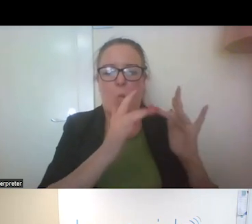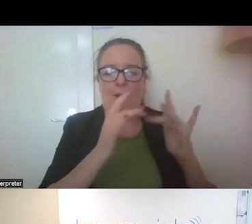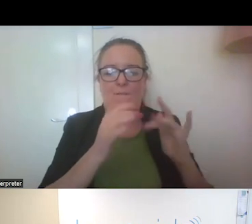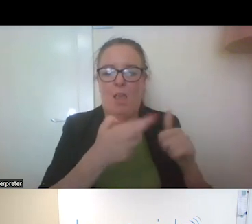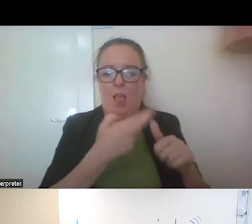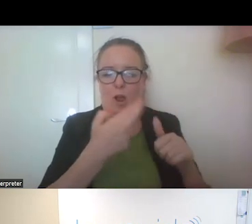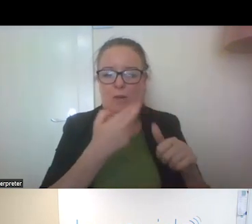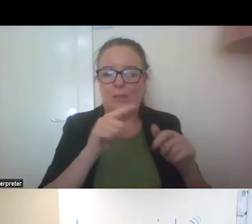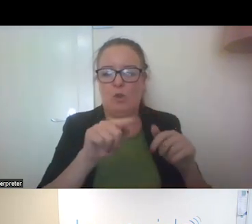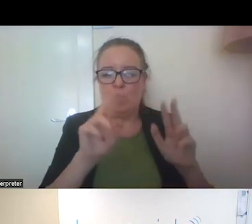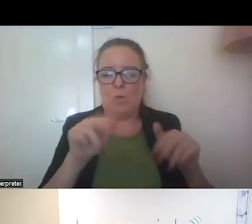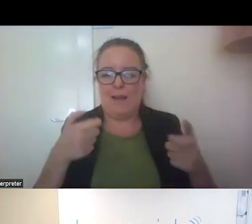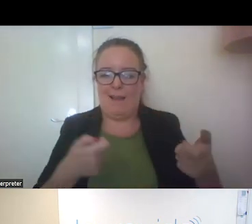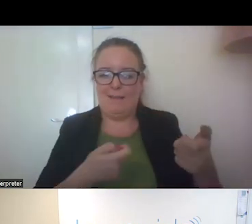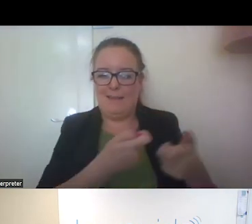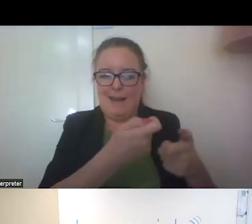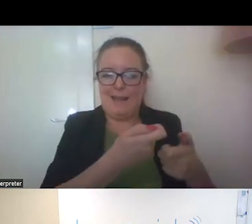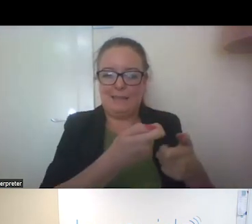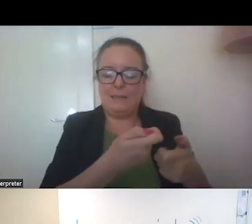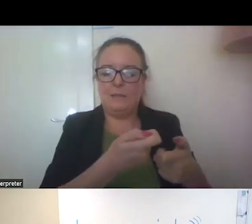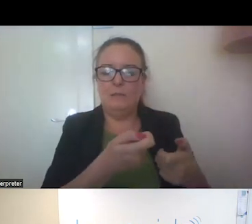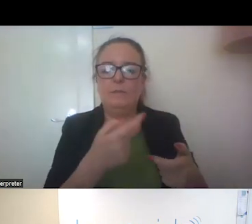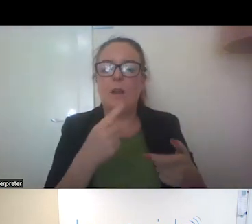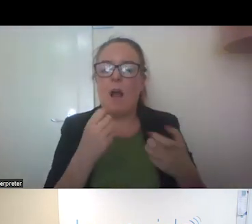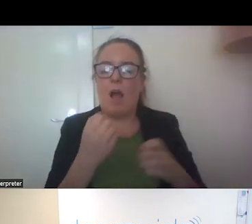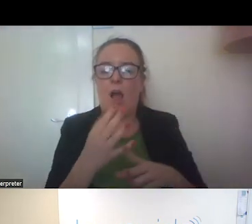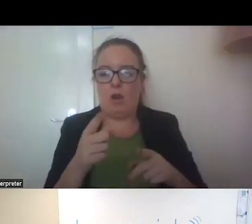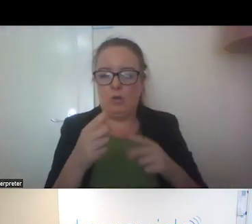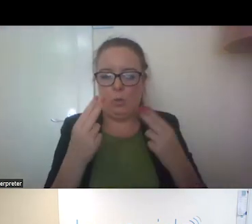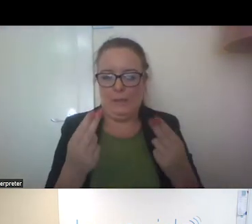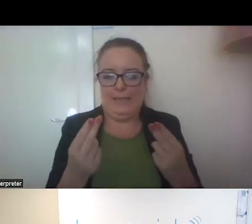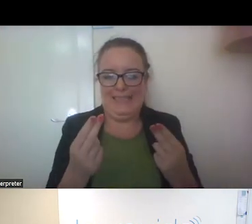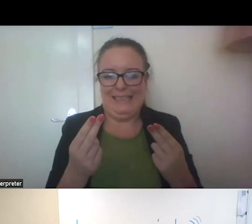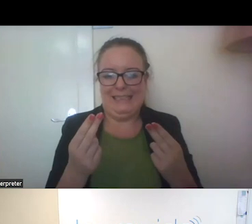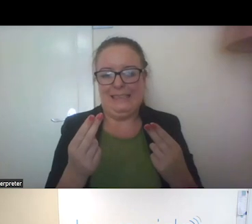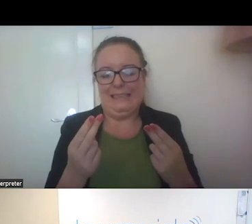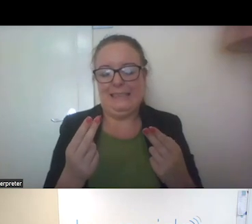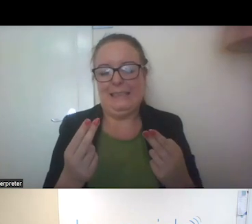All you will need, and in many cases it is plug and play, is just to plug this in.